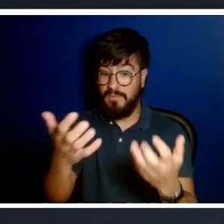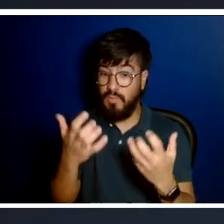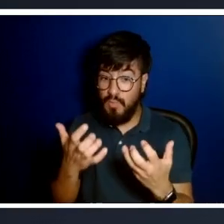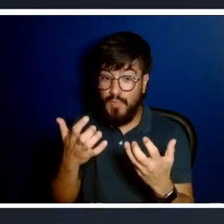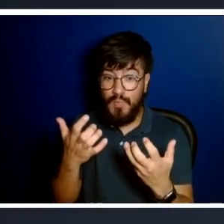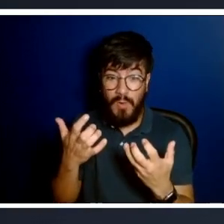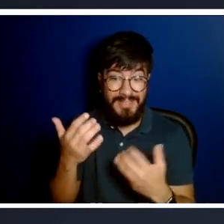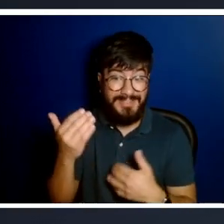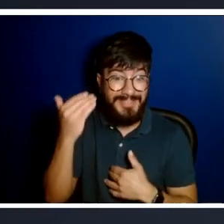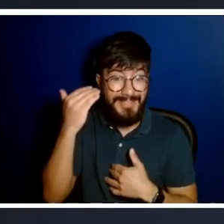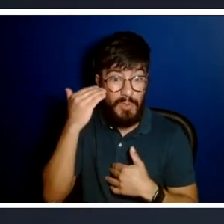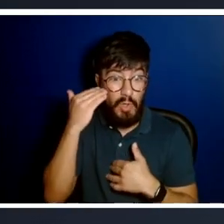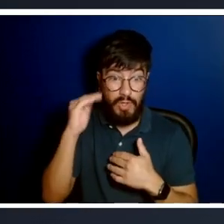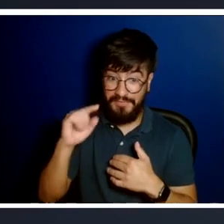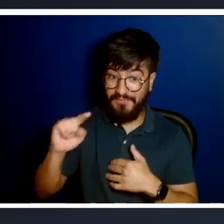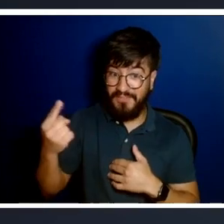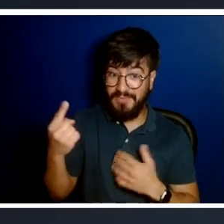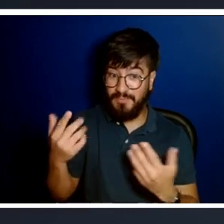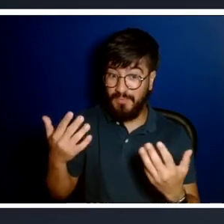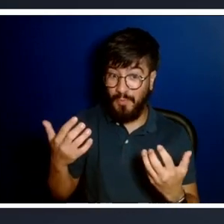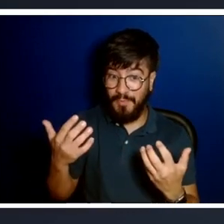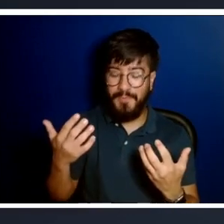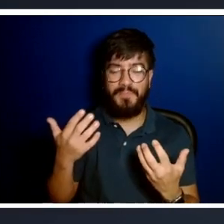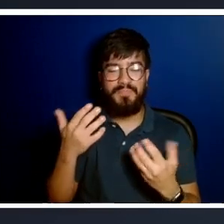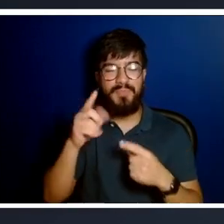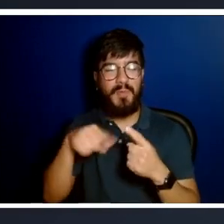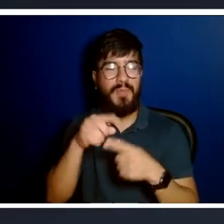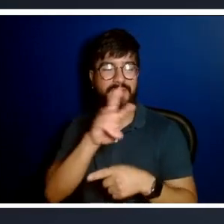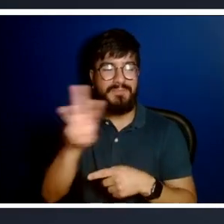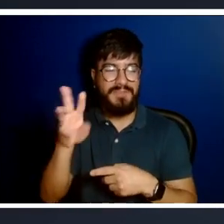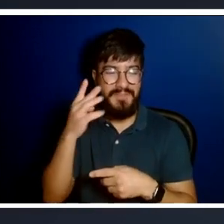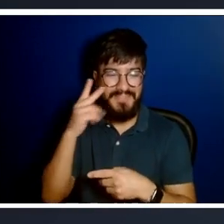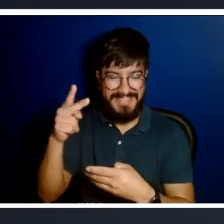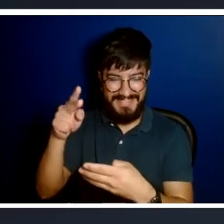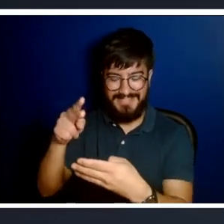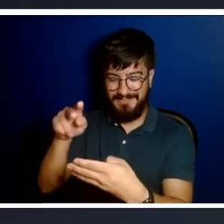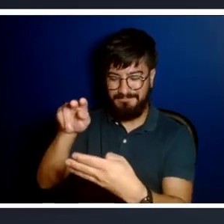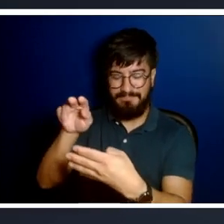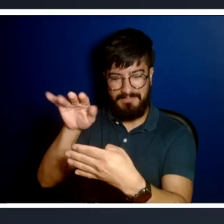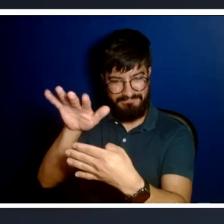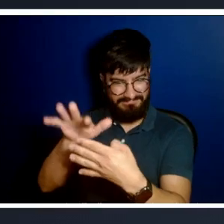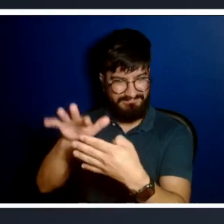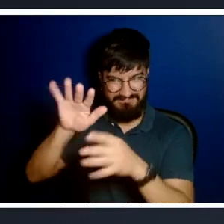our website and scroll down to the bottom, you'll be able to put your e-mail in to join our e-mail